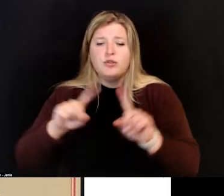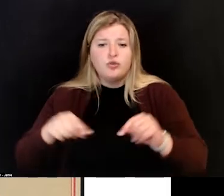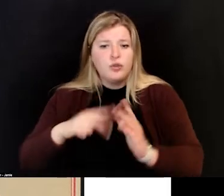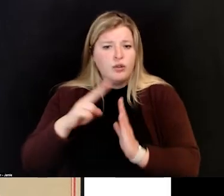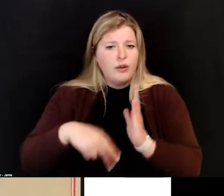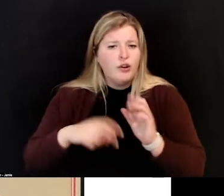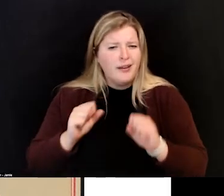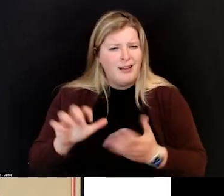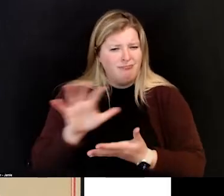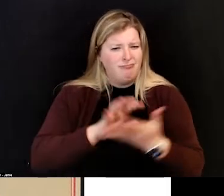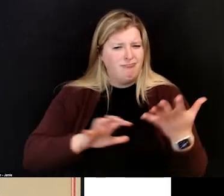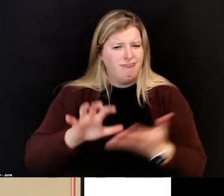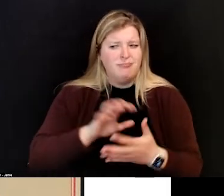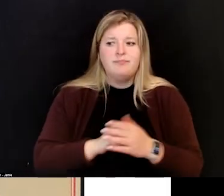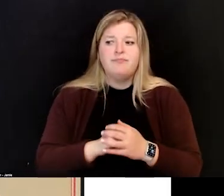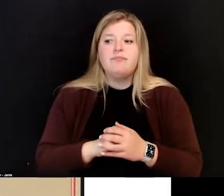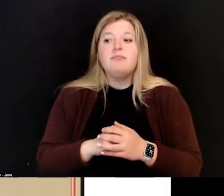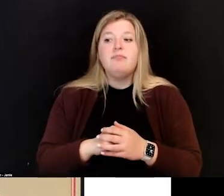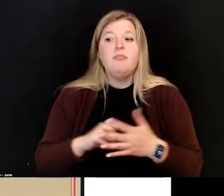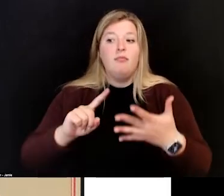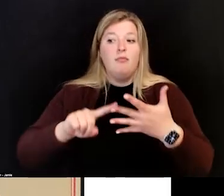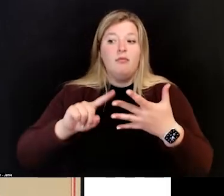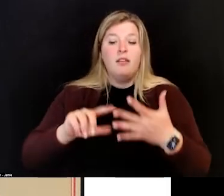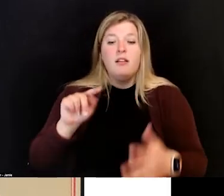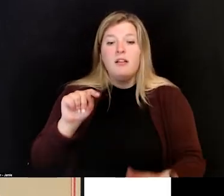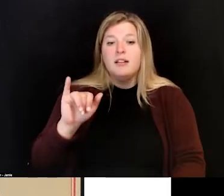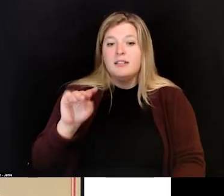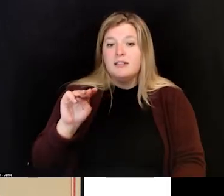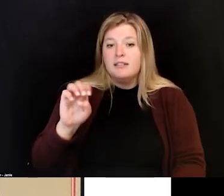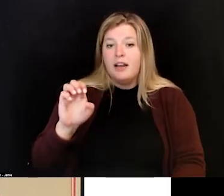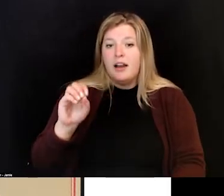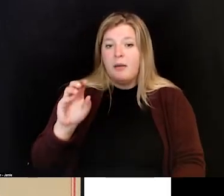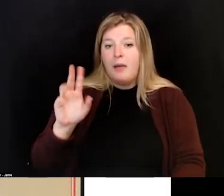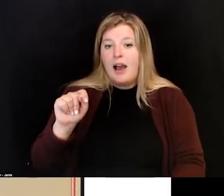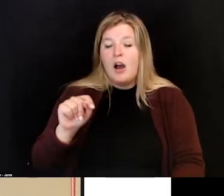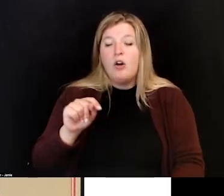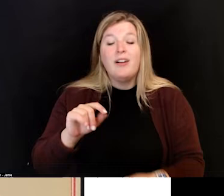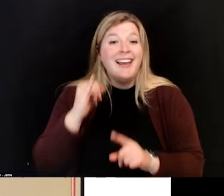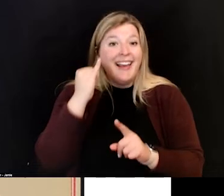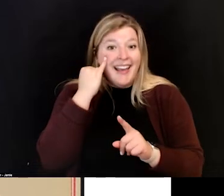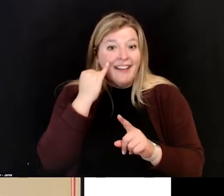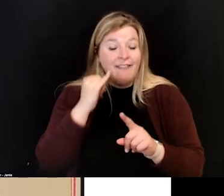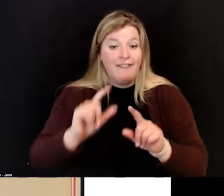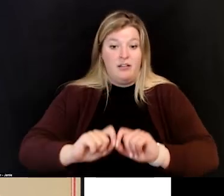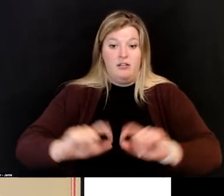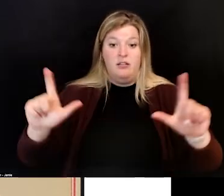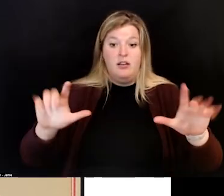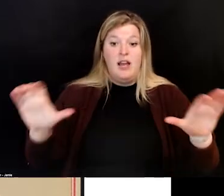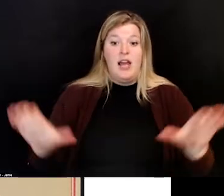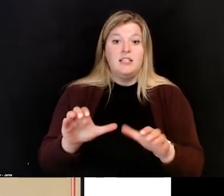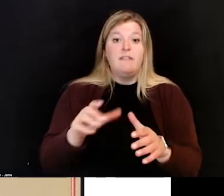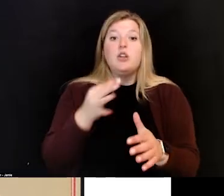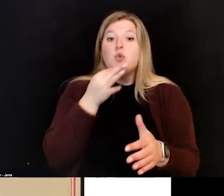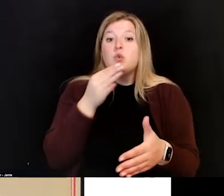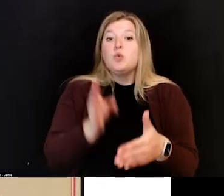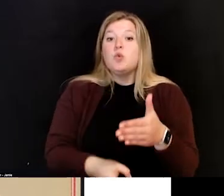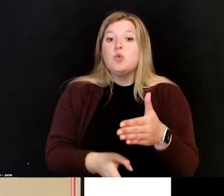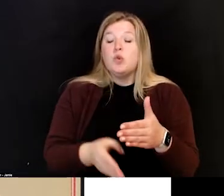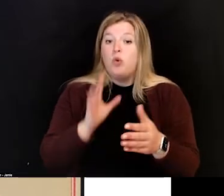And then finally, timeouts is about warning people if inactivity is going to lead to a timeout that causes data loss.